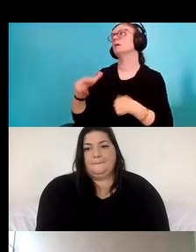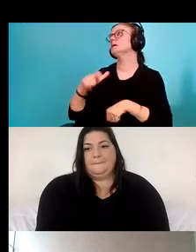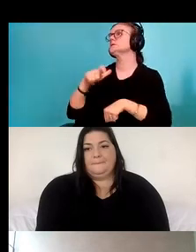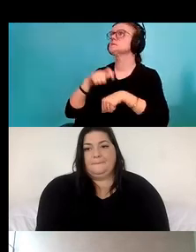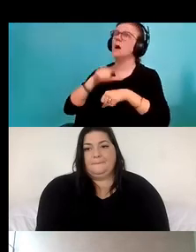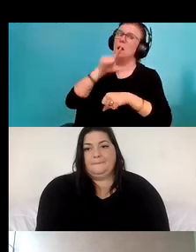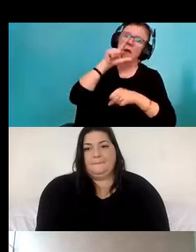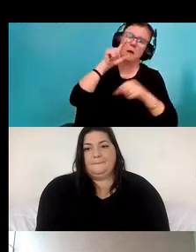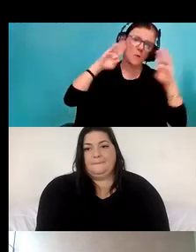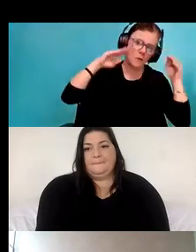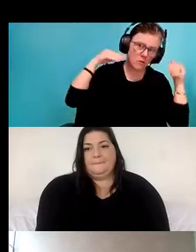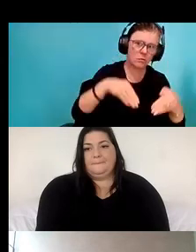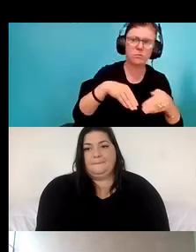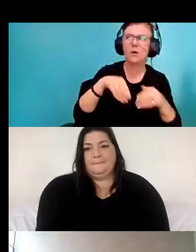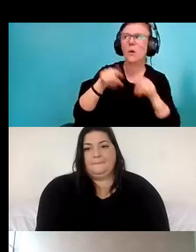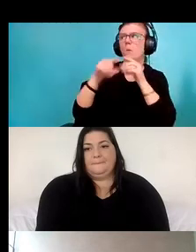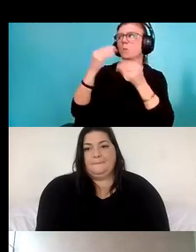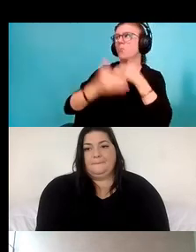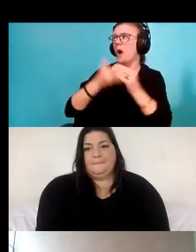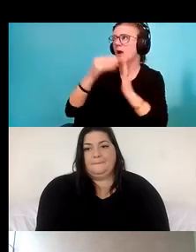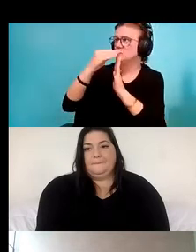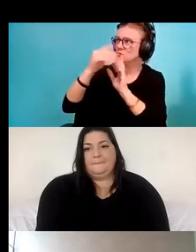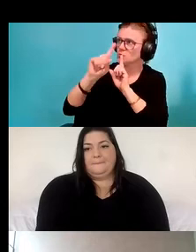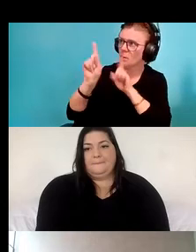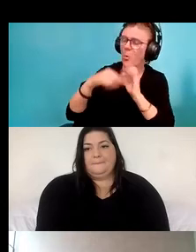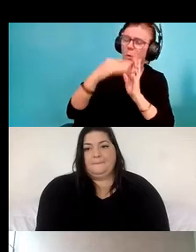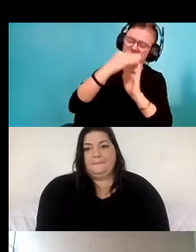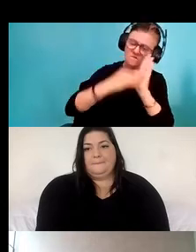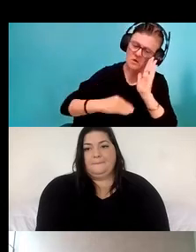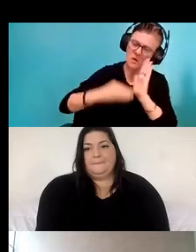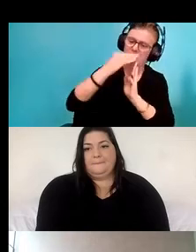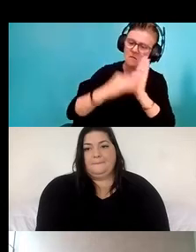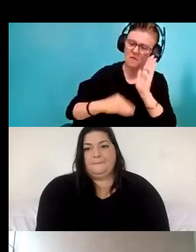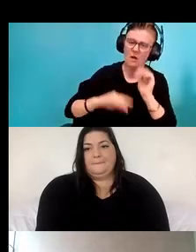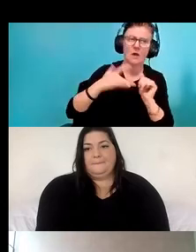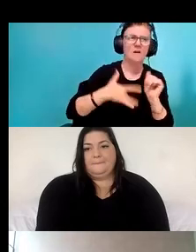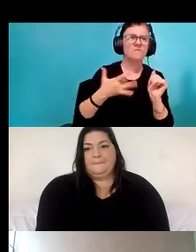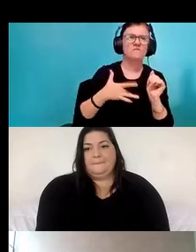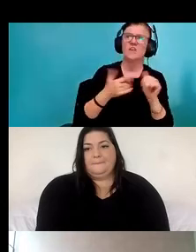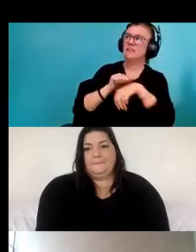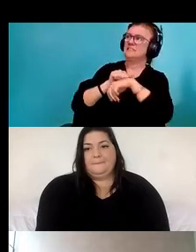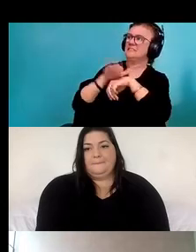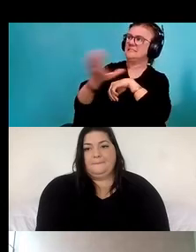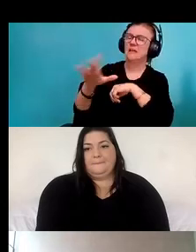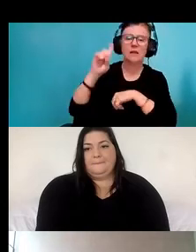doling out progress reports, and it feels like it just goes into a black hole.